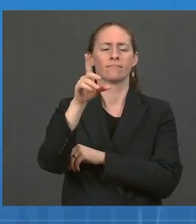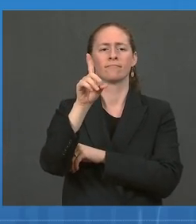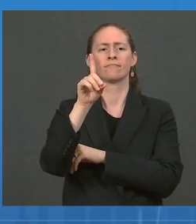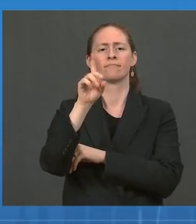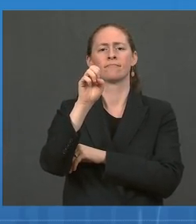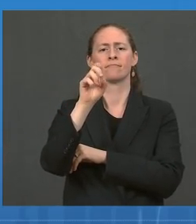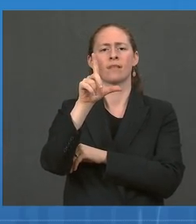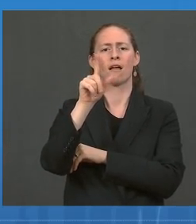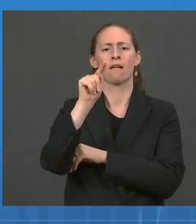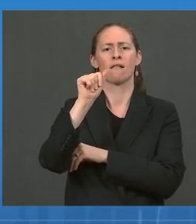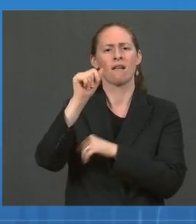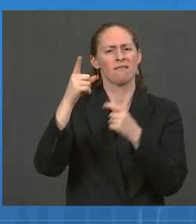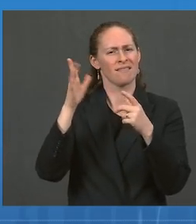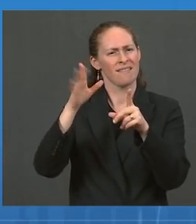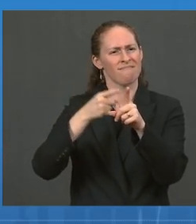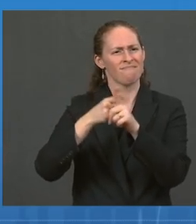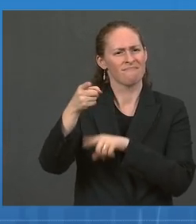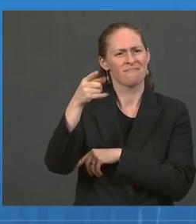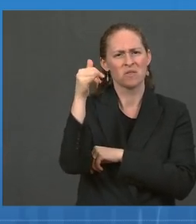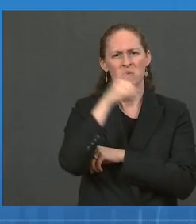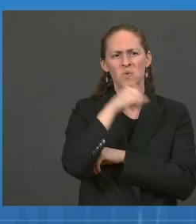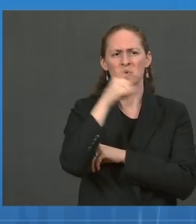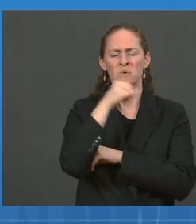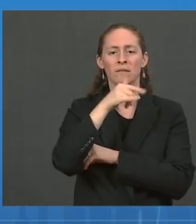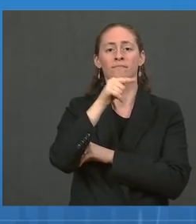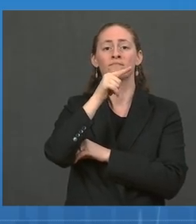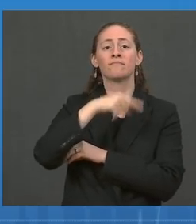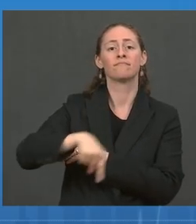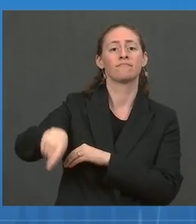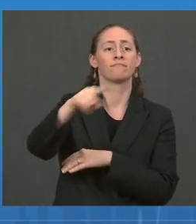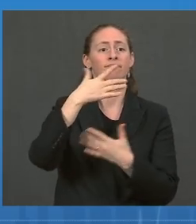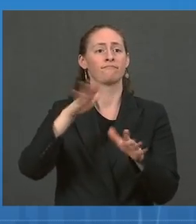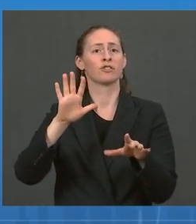fully vaccinated people had a 5 times less risk of infection